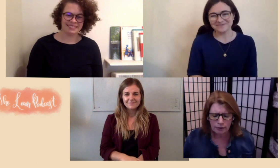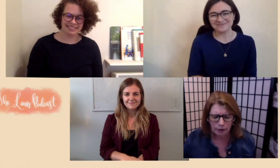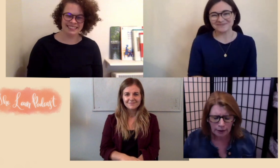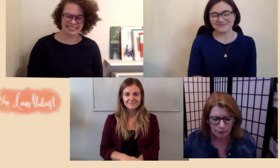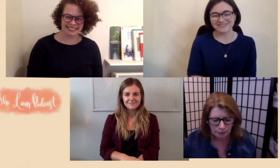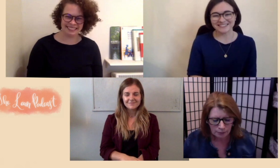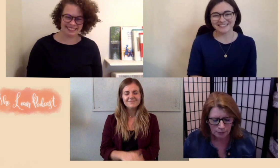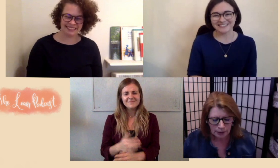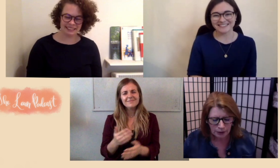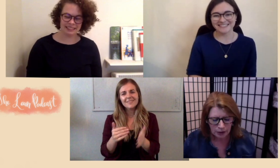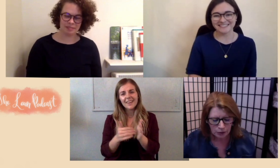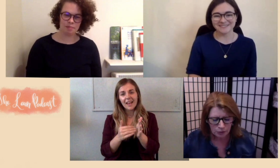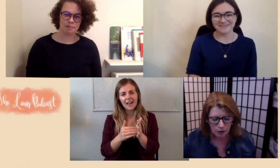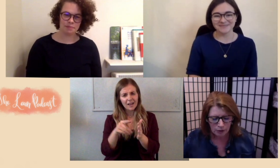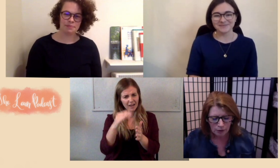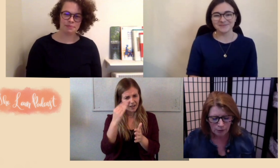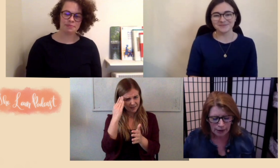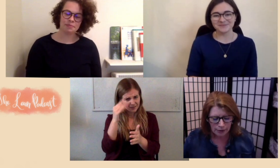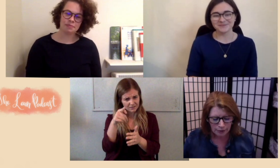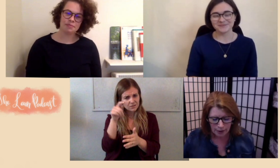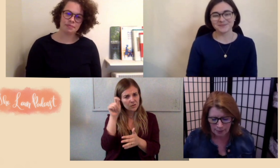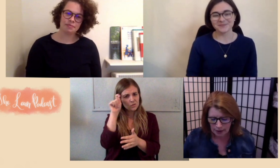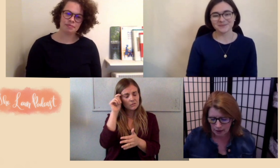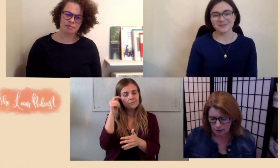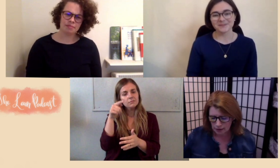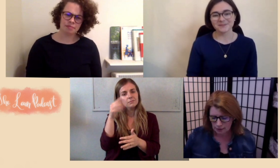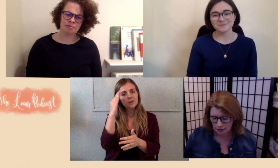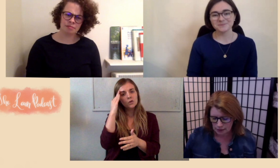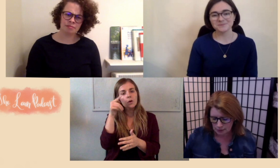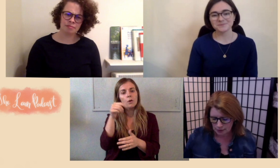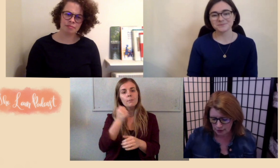that my colleague, Amanda Smith and I, wanted to